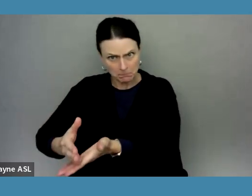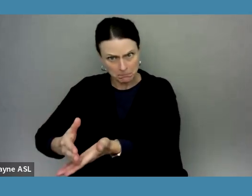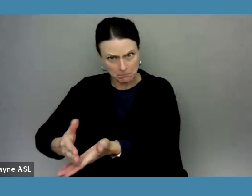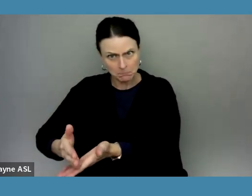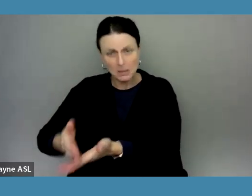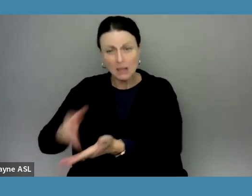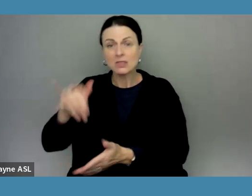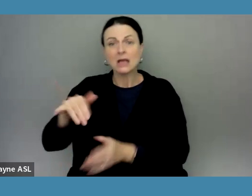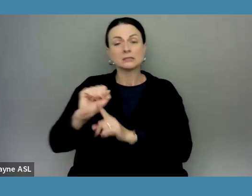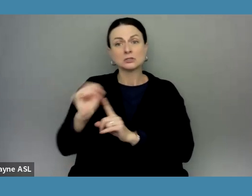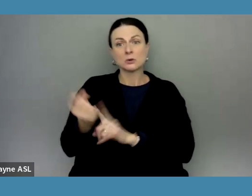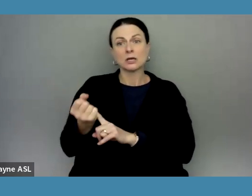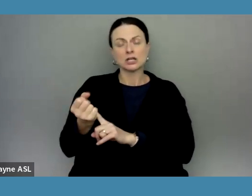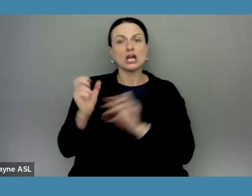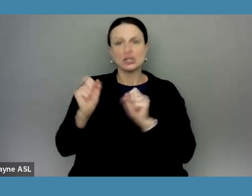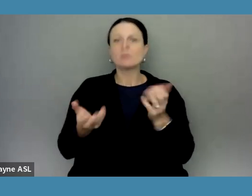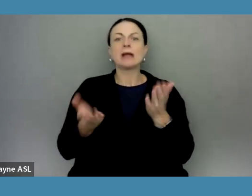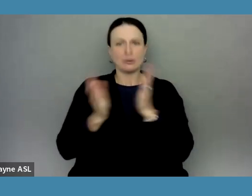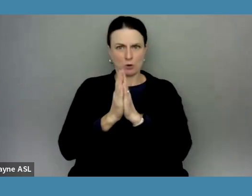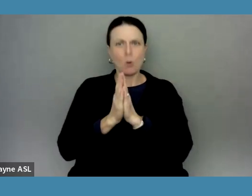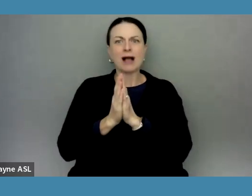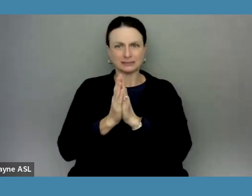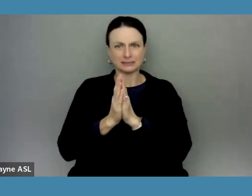where you can request that the services remain